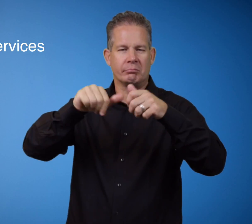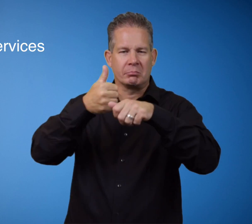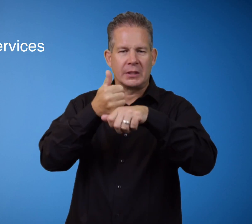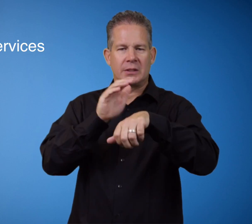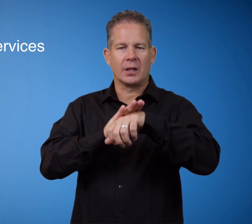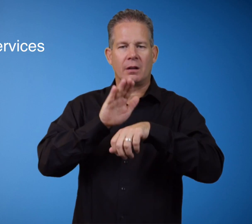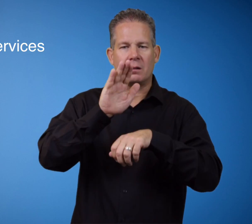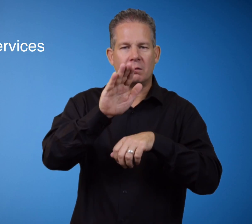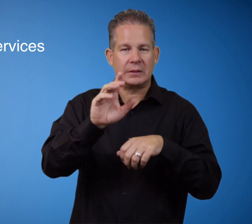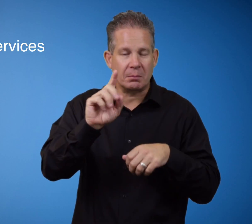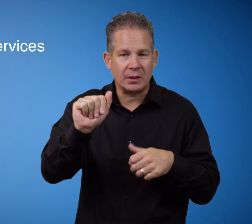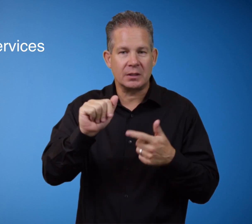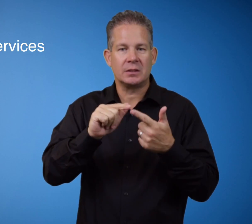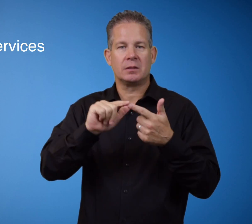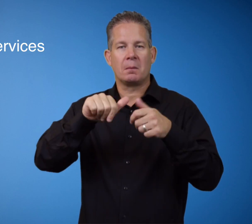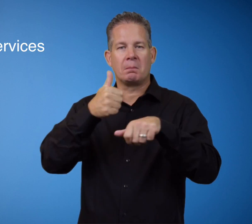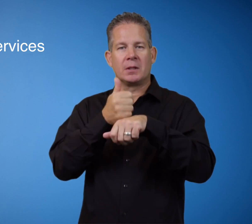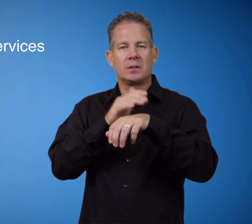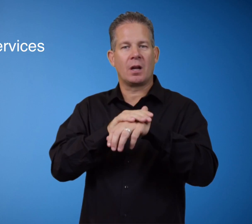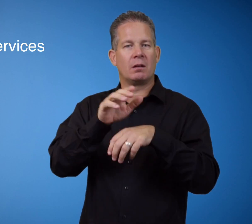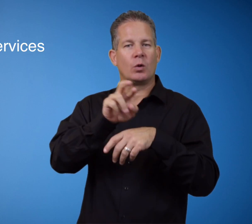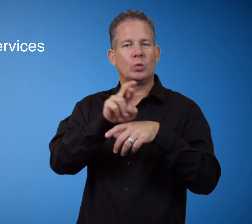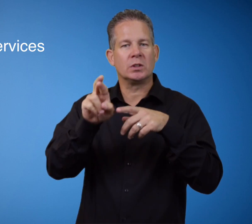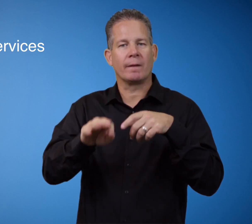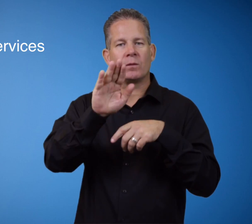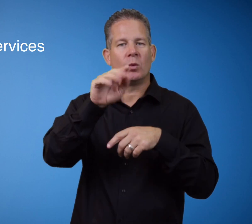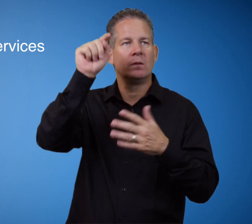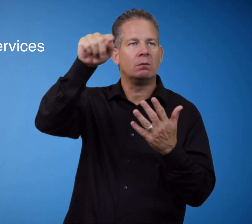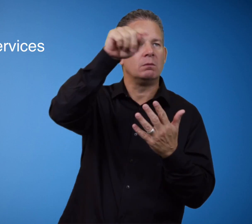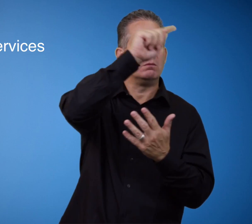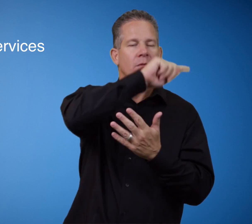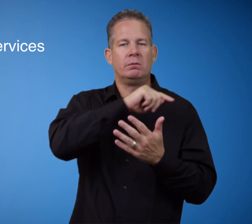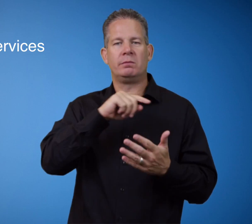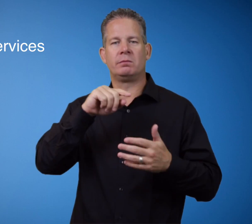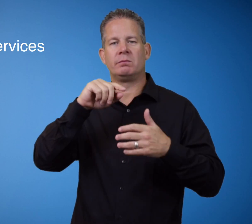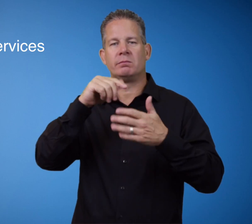This is based on your disability, on the results of various assessments